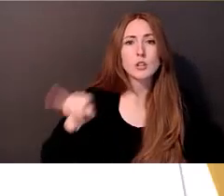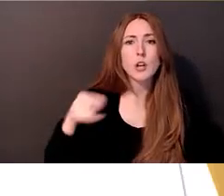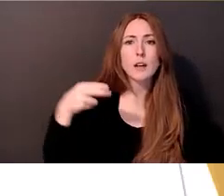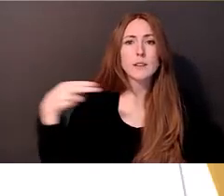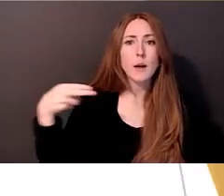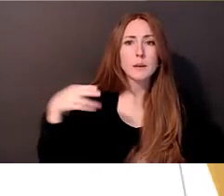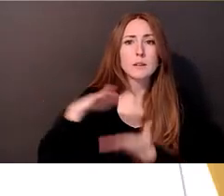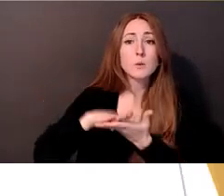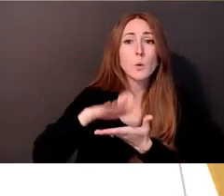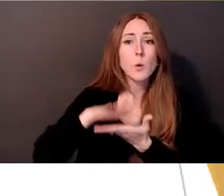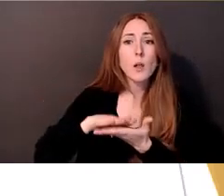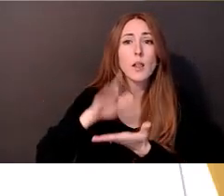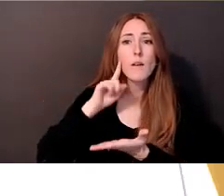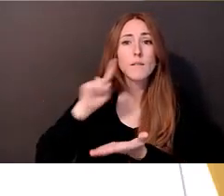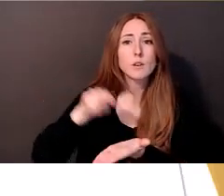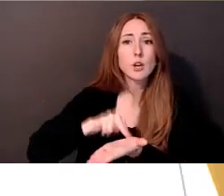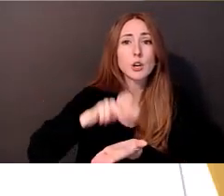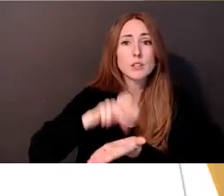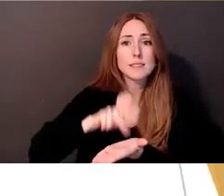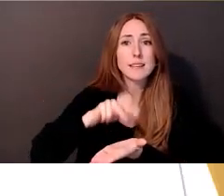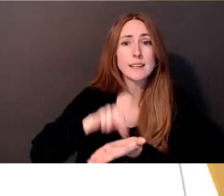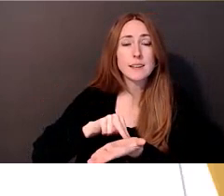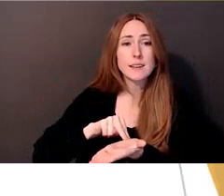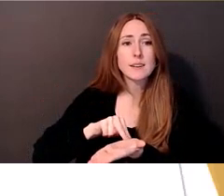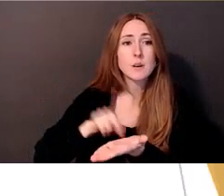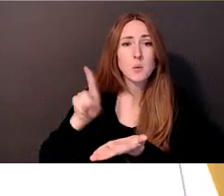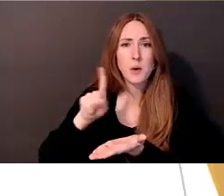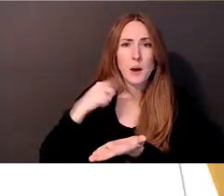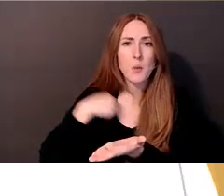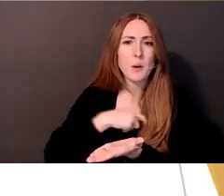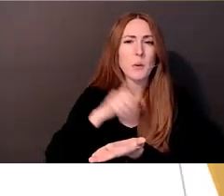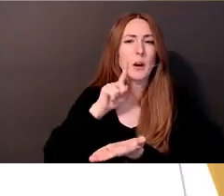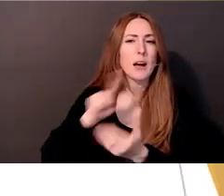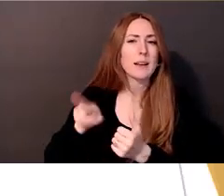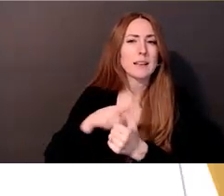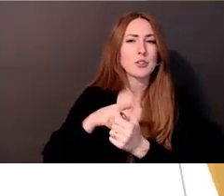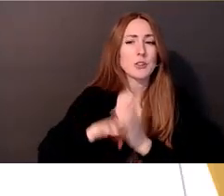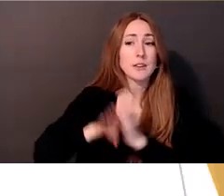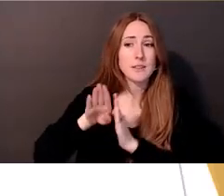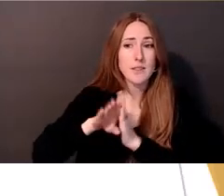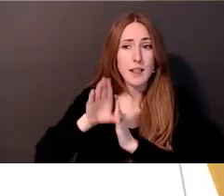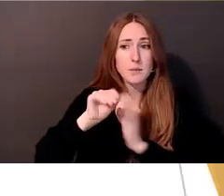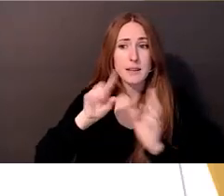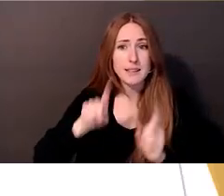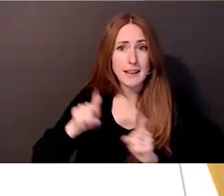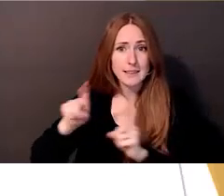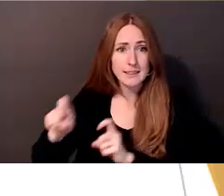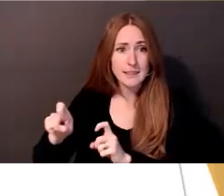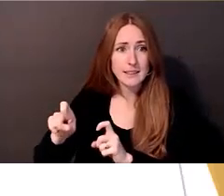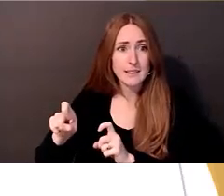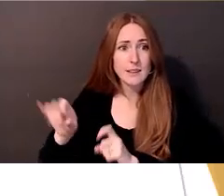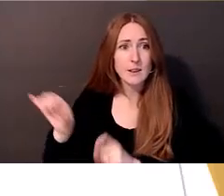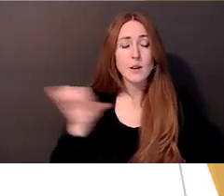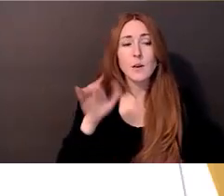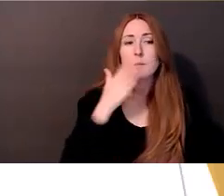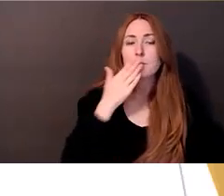where CAPABLE was initially developed and tested. And I want to thank our community partners,